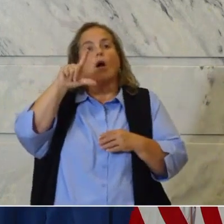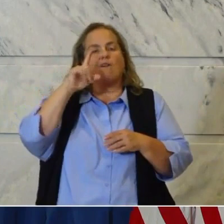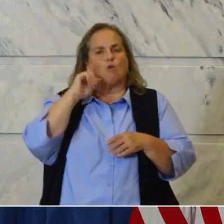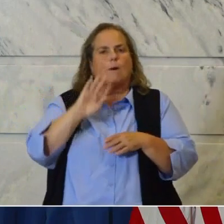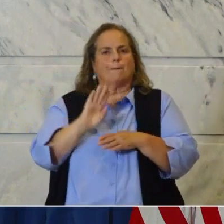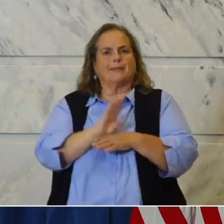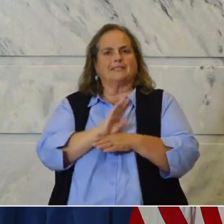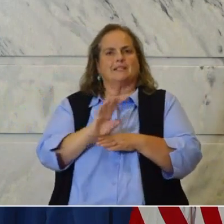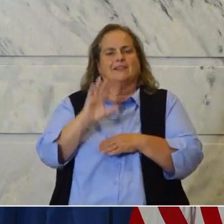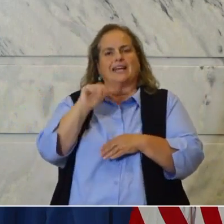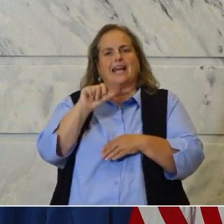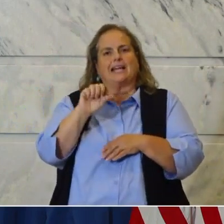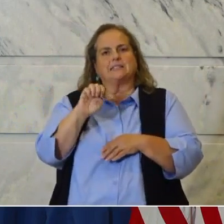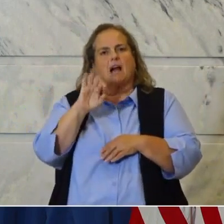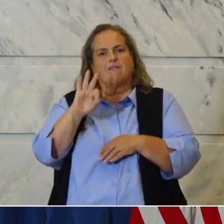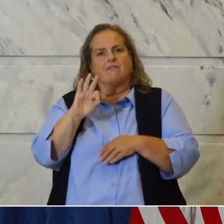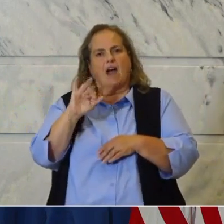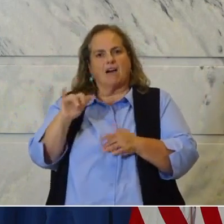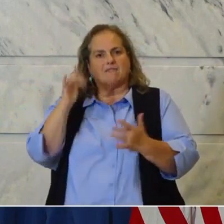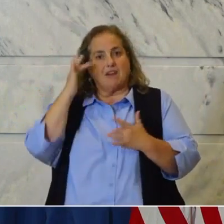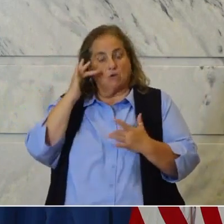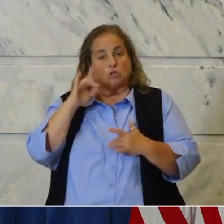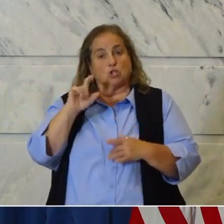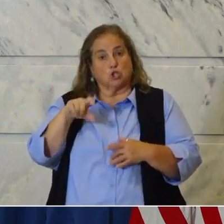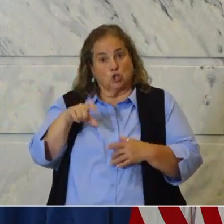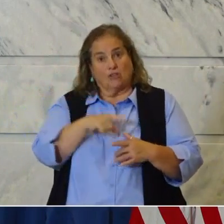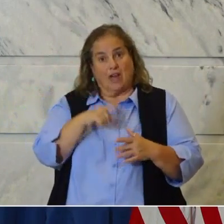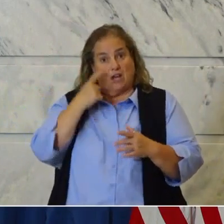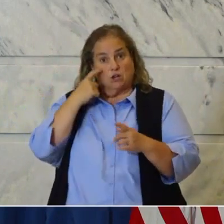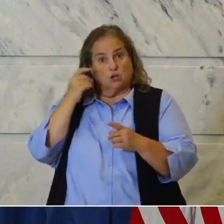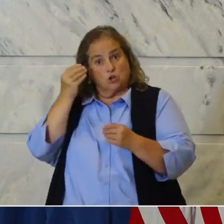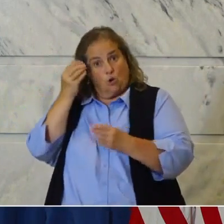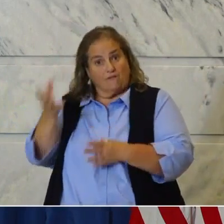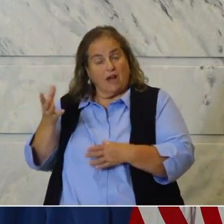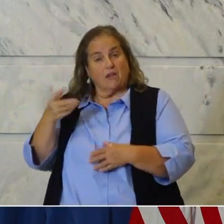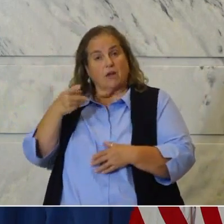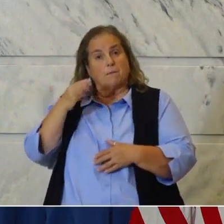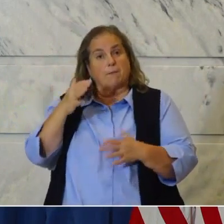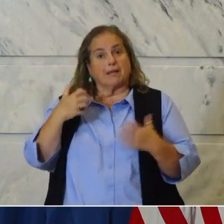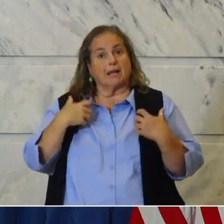to publicly notify customers of the potential exposure? The L HD should let